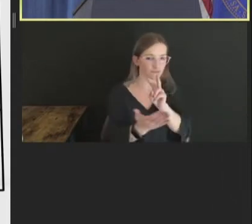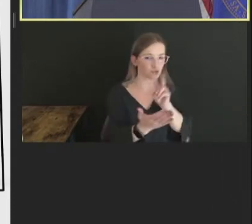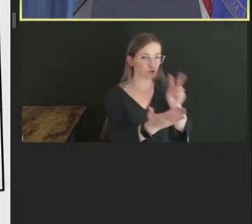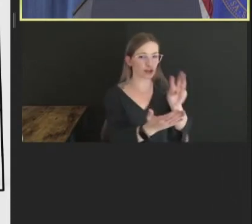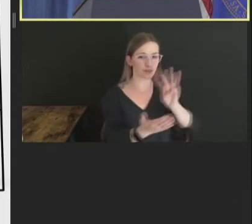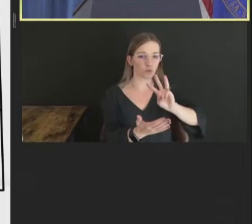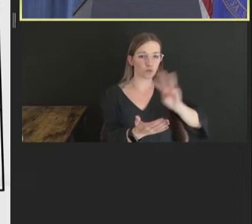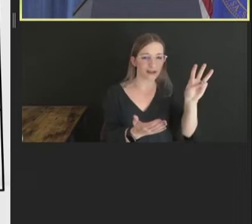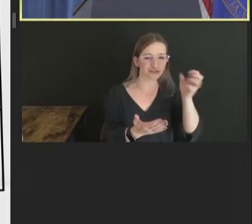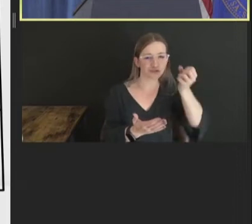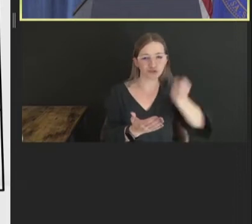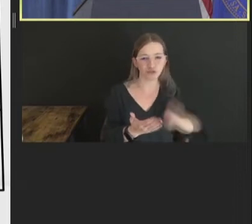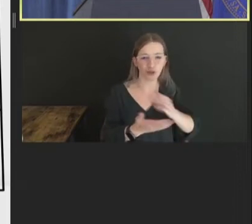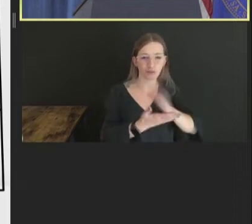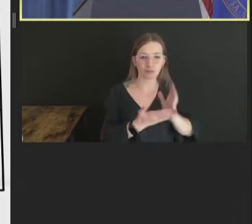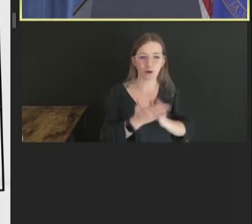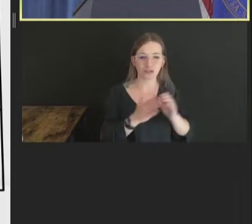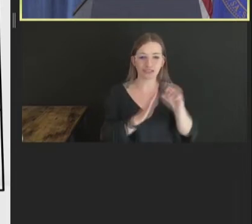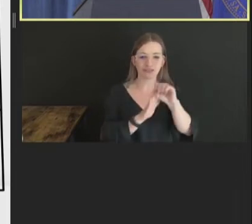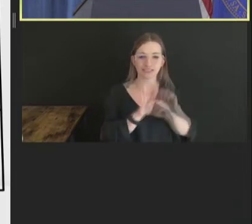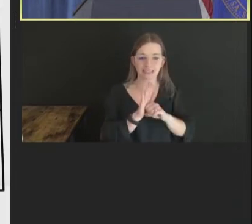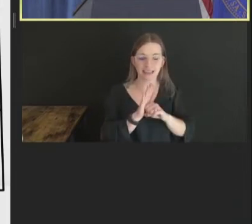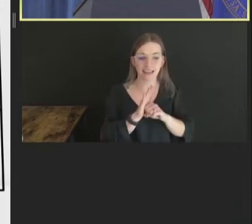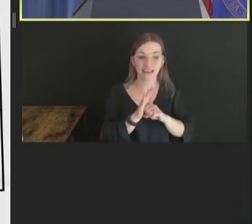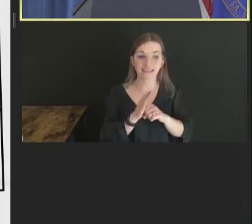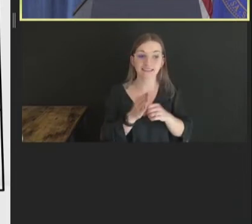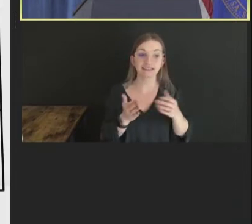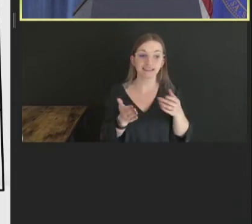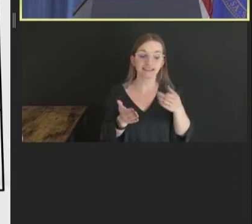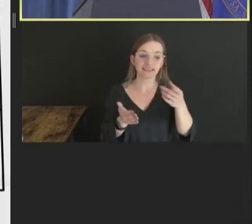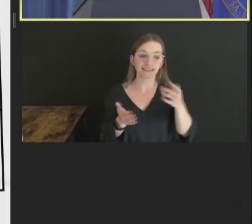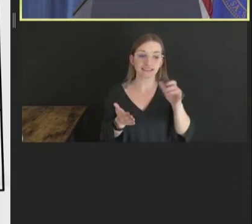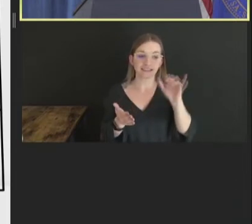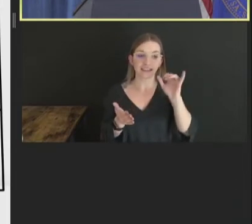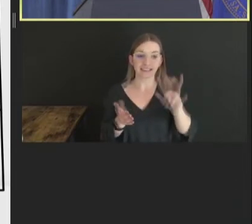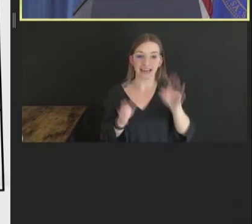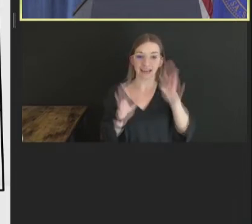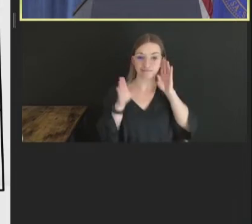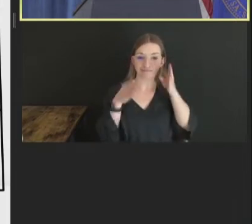I go -- which is, again, really using -- working with the Regional Center for Border Health that